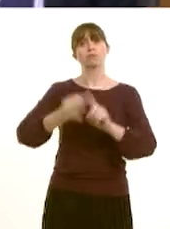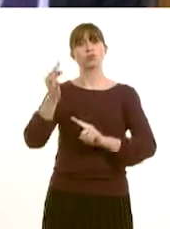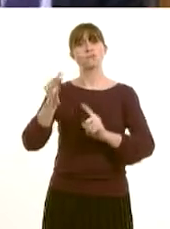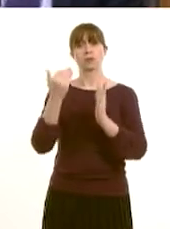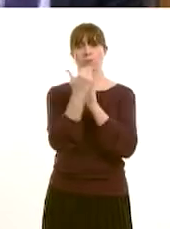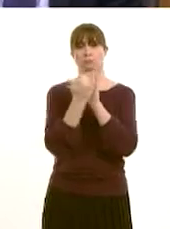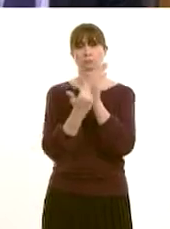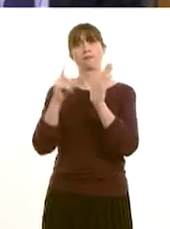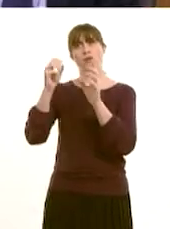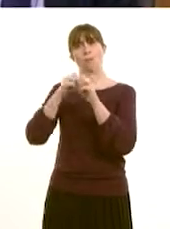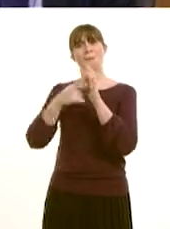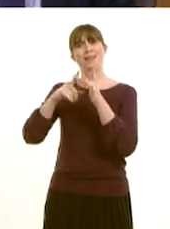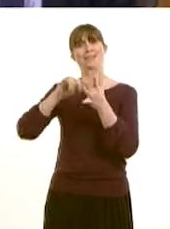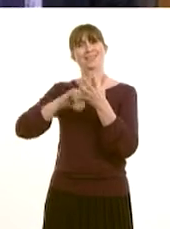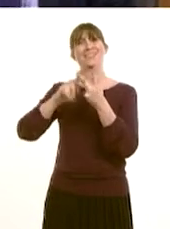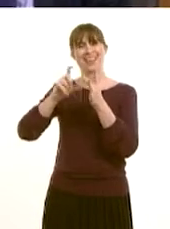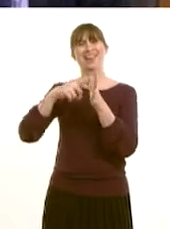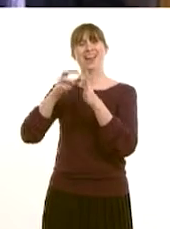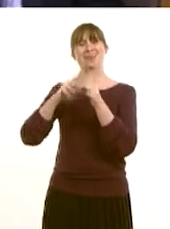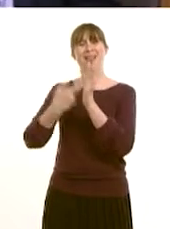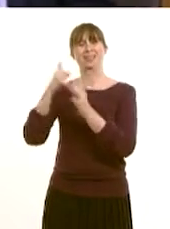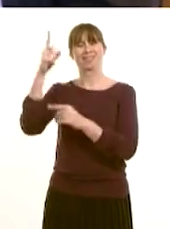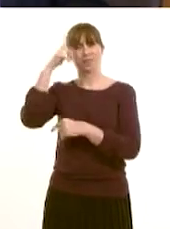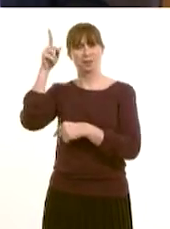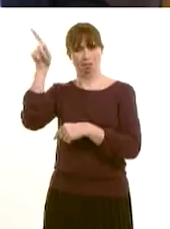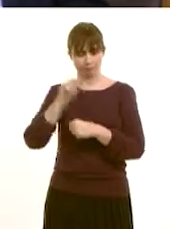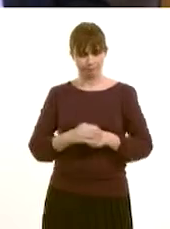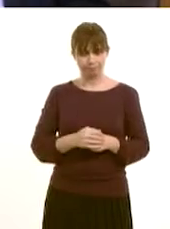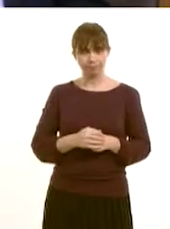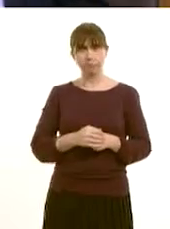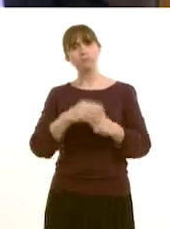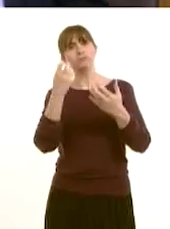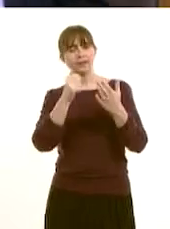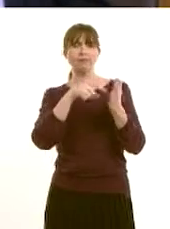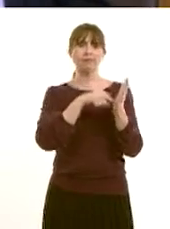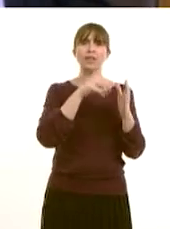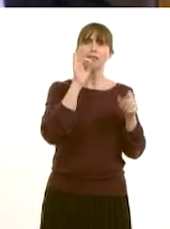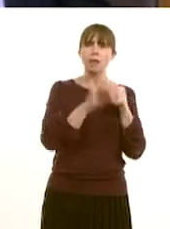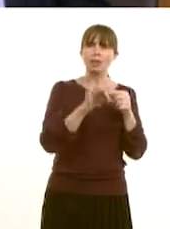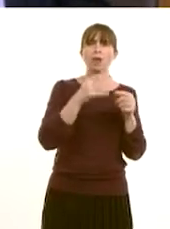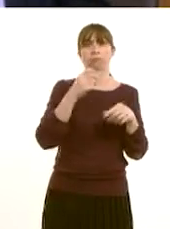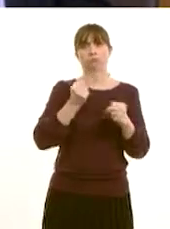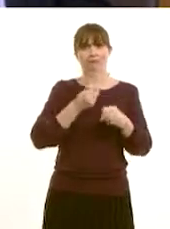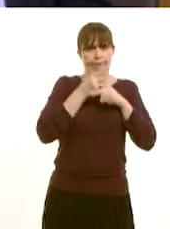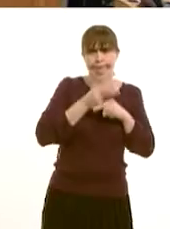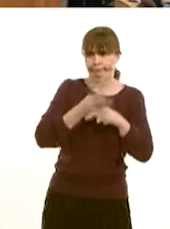That sets out our expectations for improvement in each of the areas identified under special measures, including mental health.